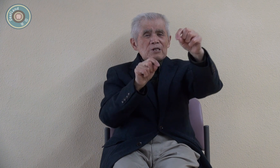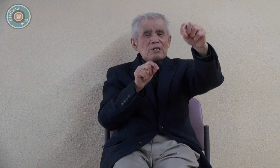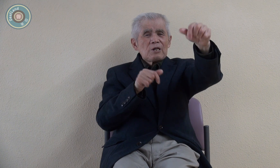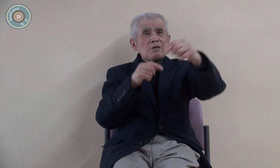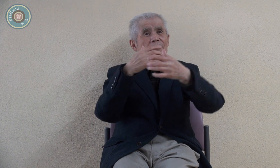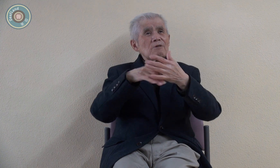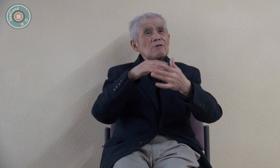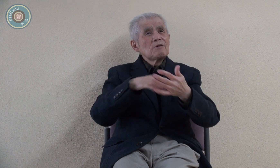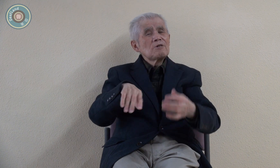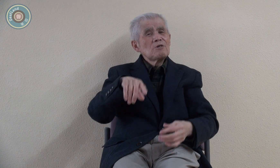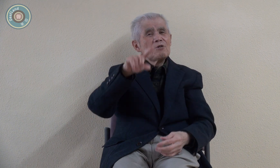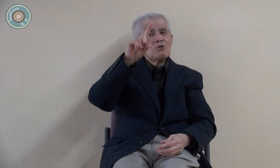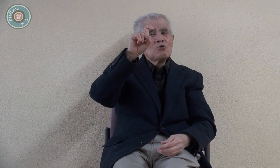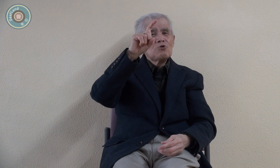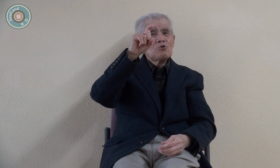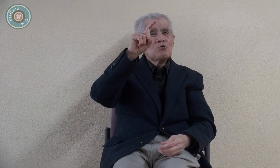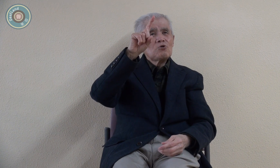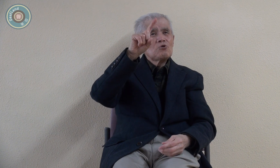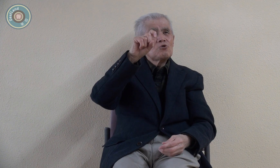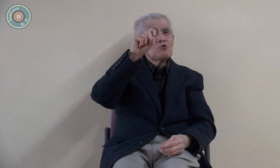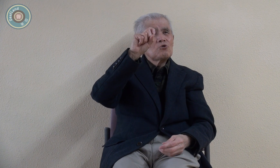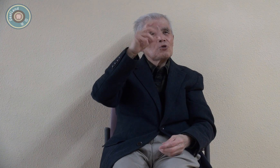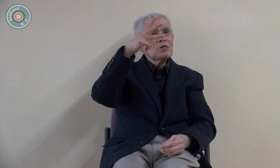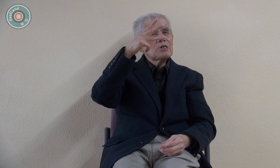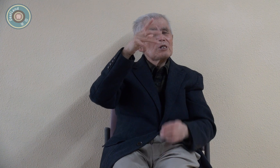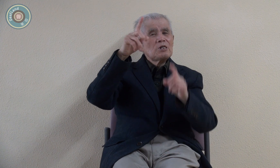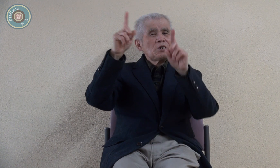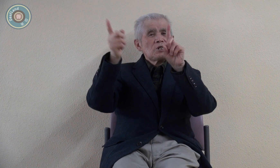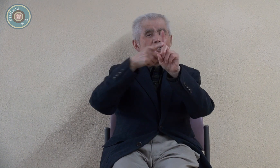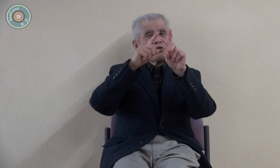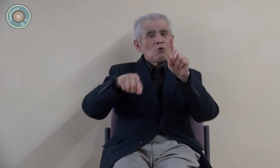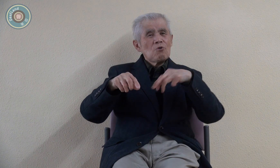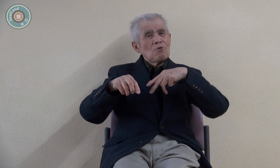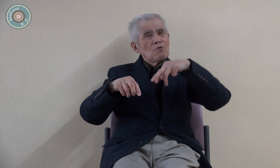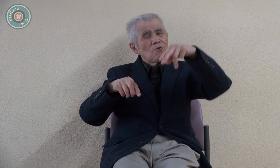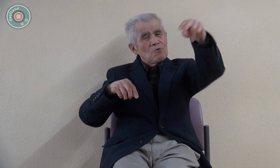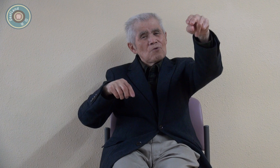The school for the deaf was about 1.8 km from my house